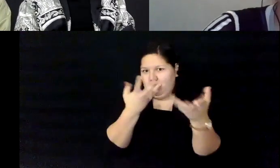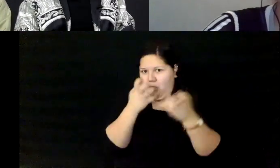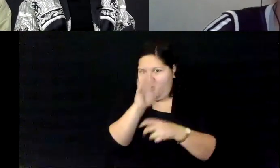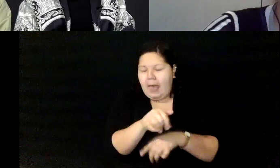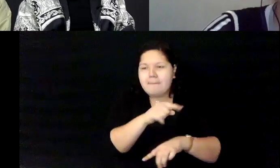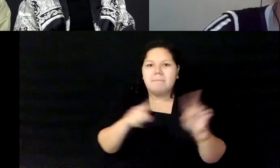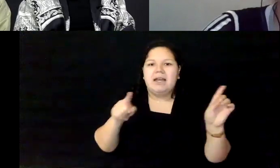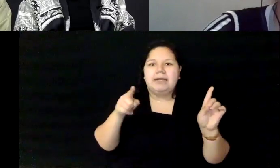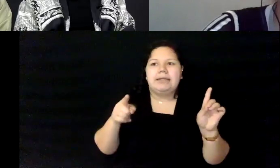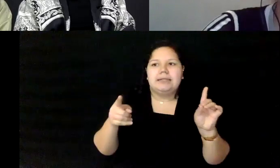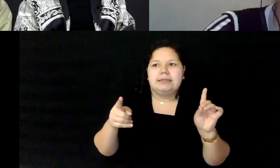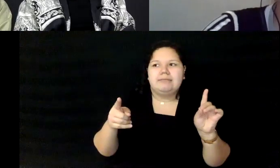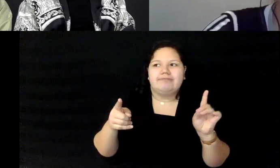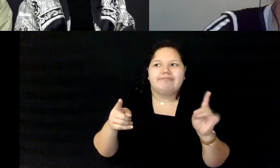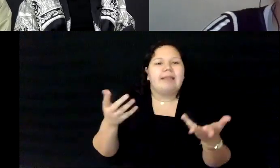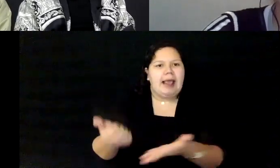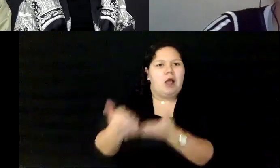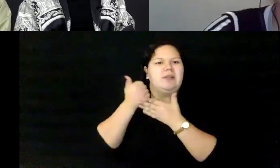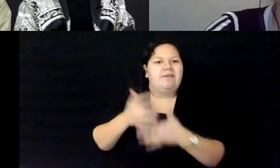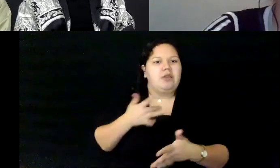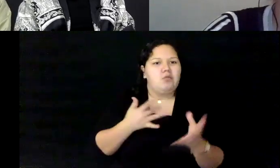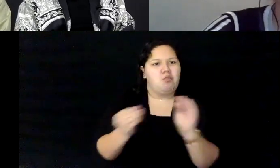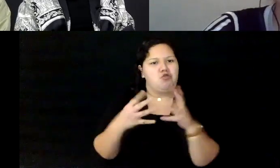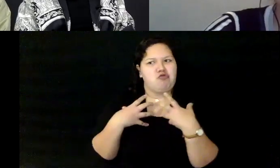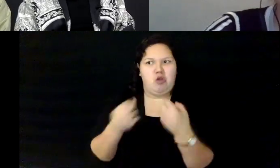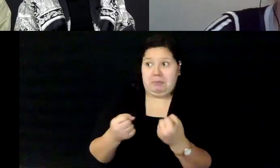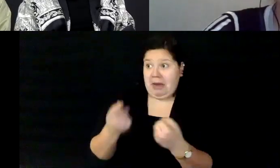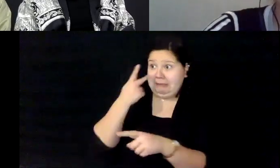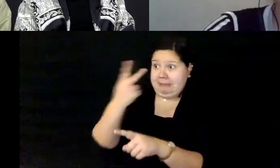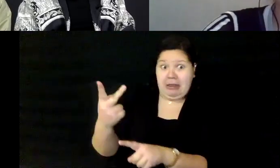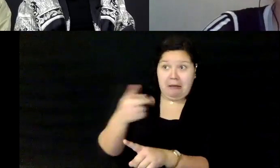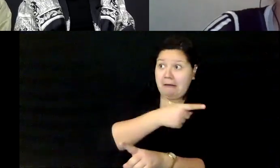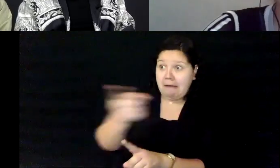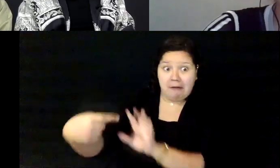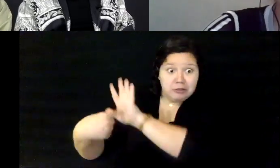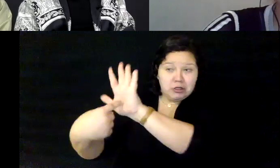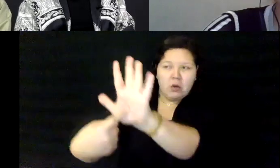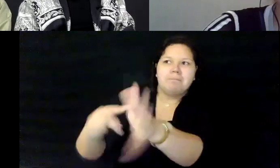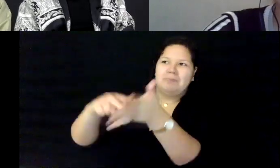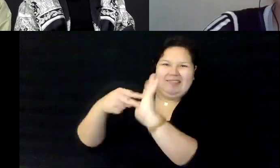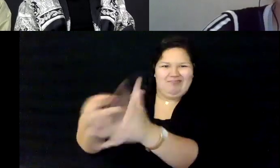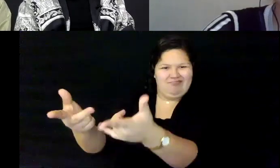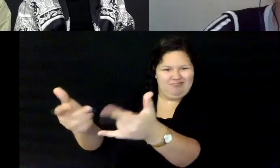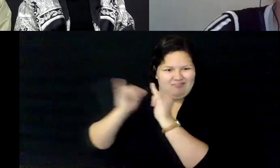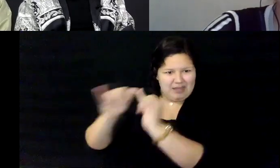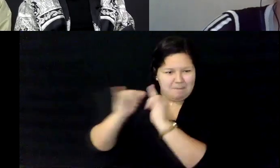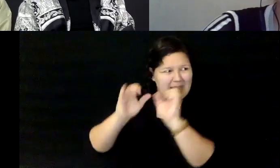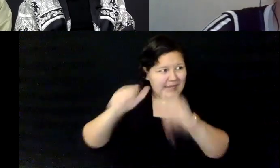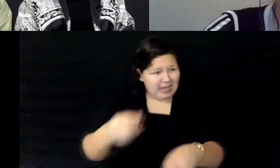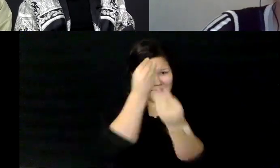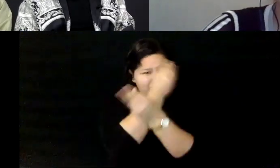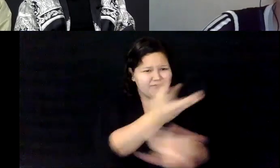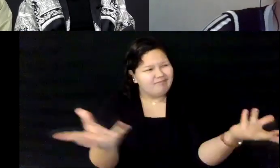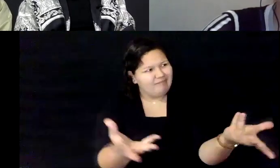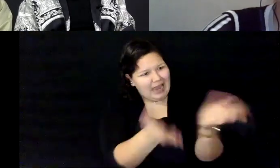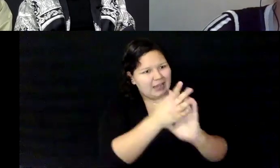it gave us more courage to be able to be more outspoken and to ask for what we really deserve.